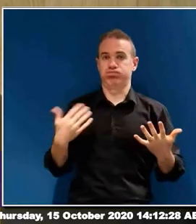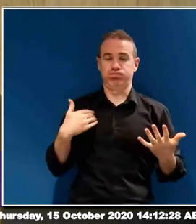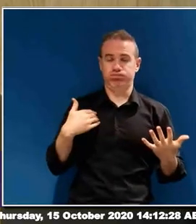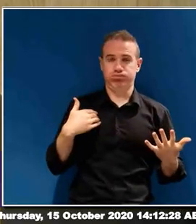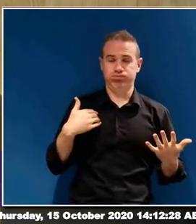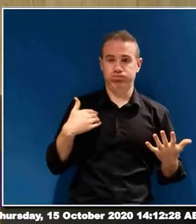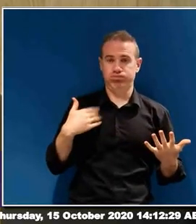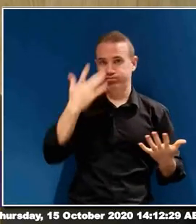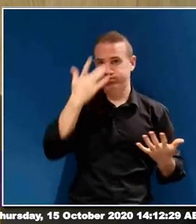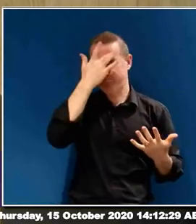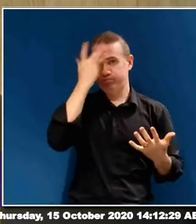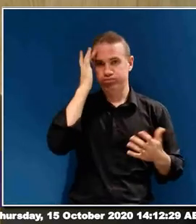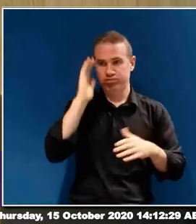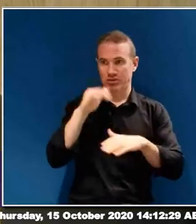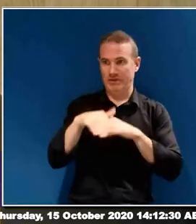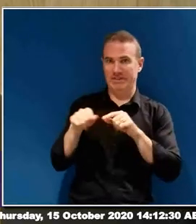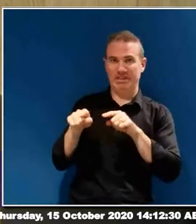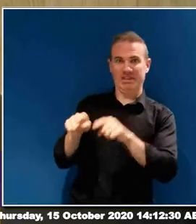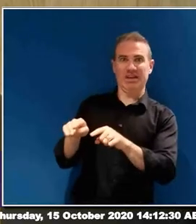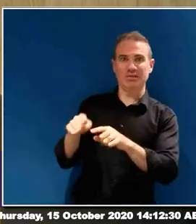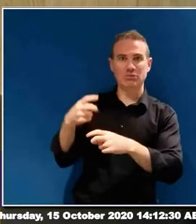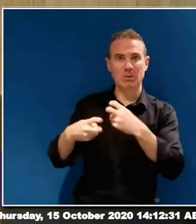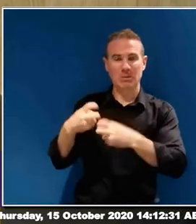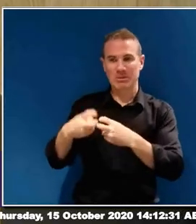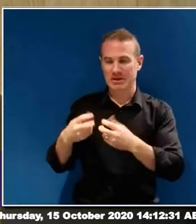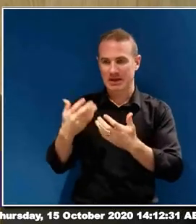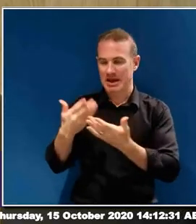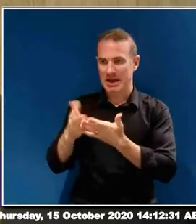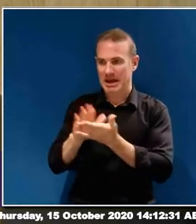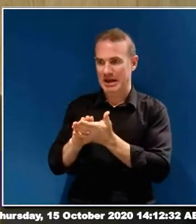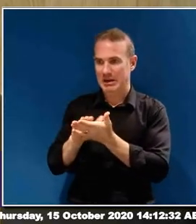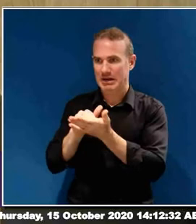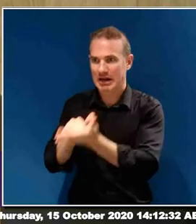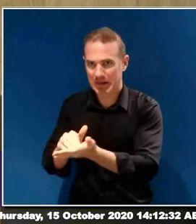of what might happen. They're extremely fearful of a student self-harming